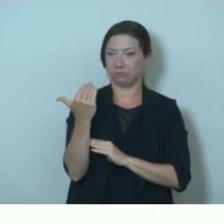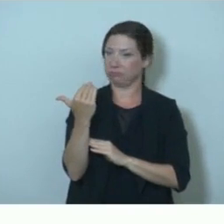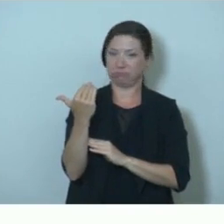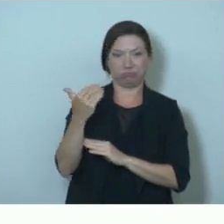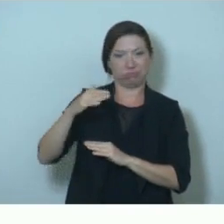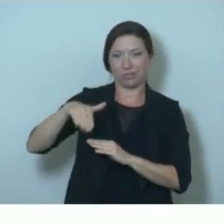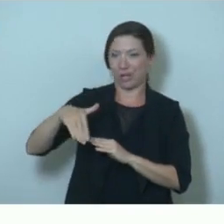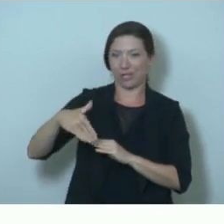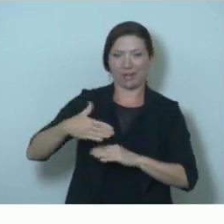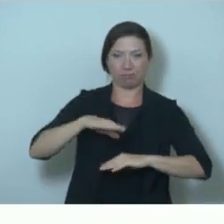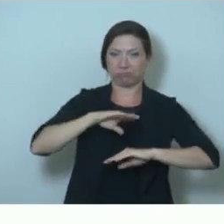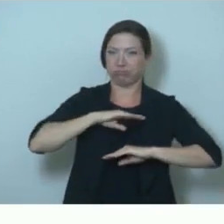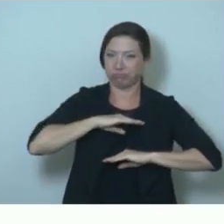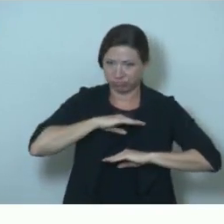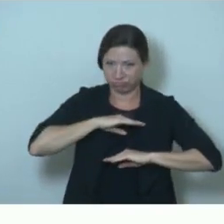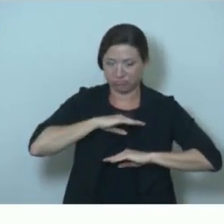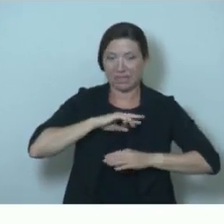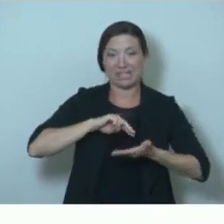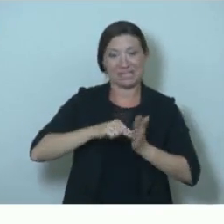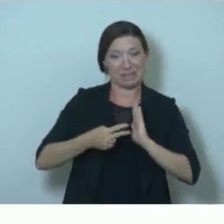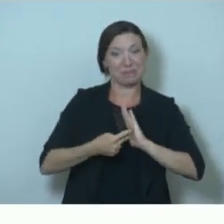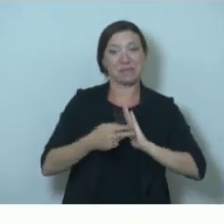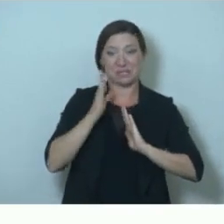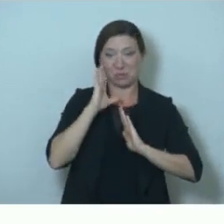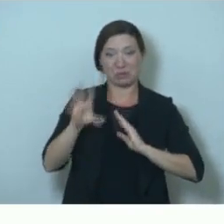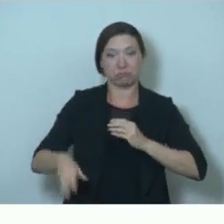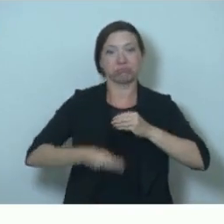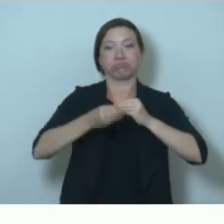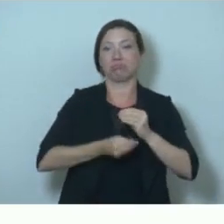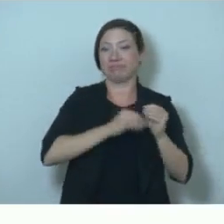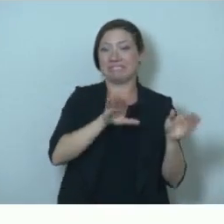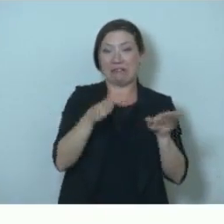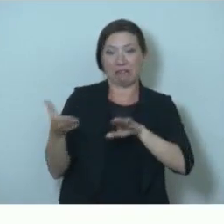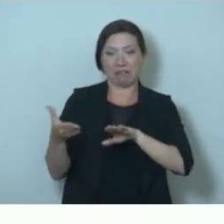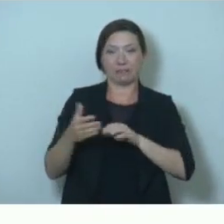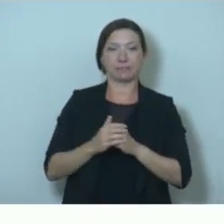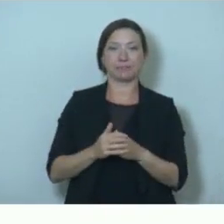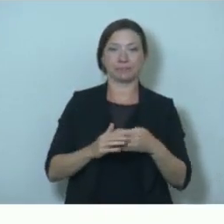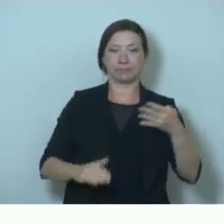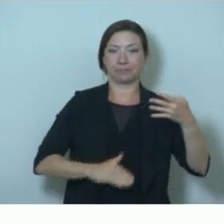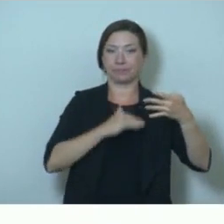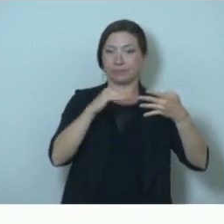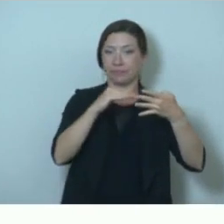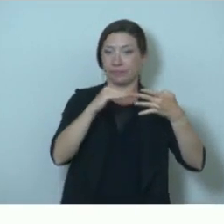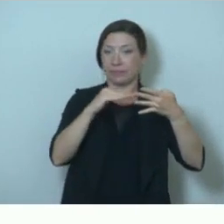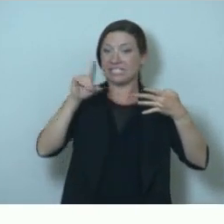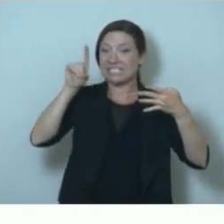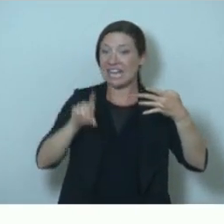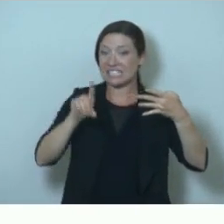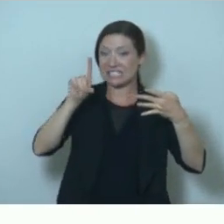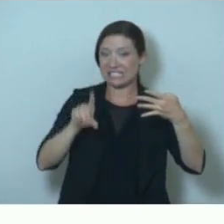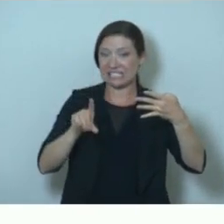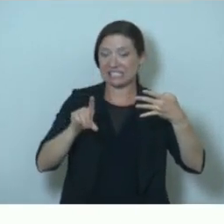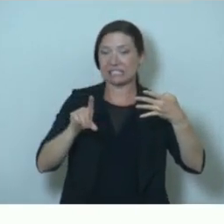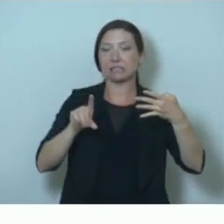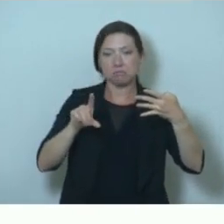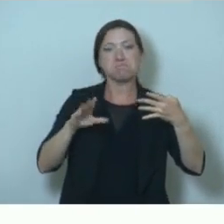BY MAY 15th AND ALMOST 4,000 ADDITIONAL DEATHS YOU KNOW OVER A YOU'RE TIME IF WE DON'T CHANGE SOMETHING. TESTING GOOD.